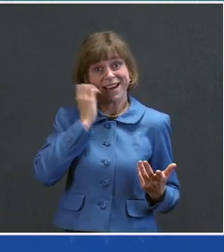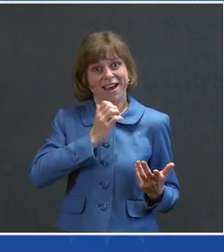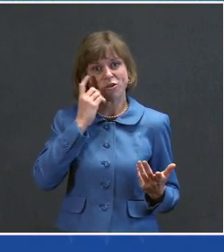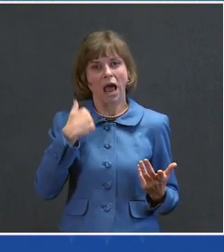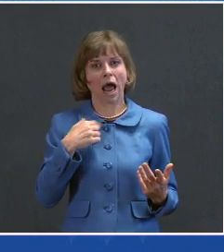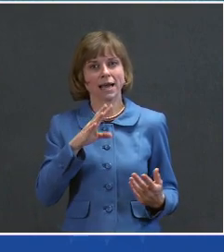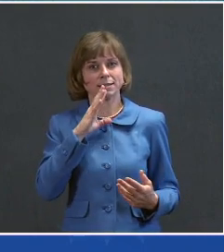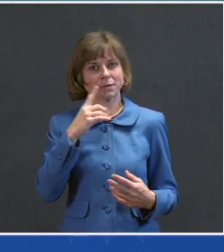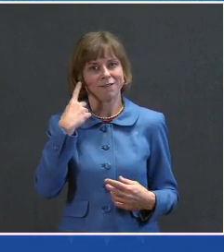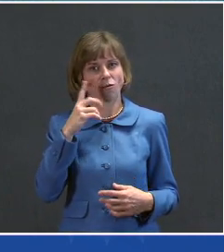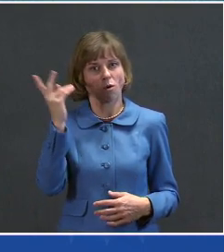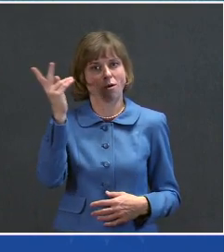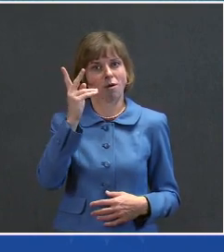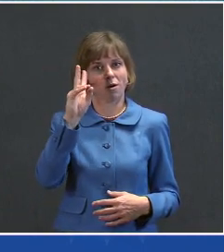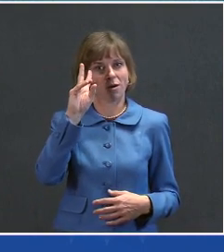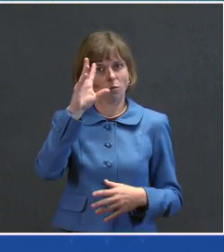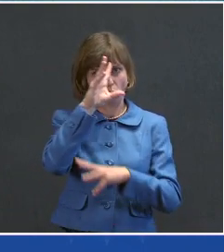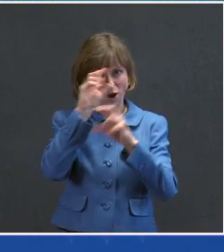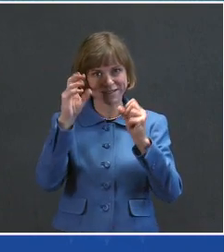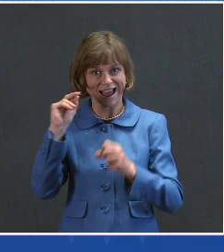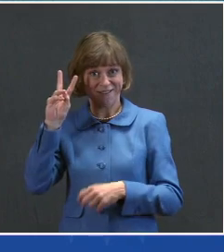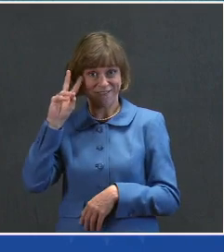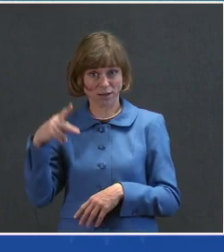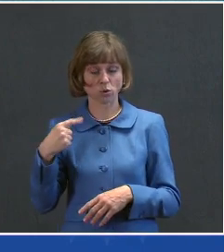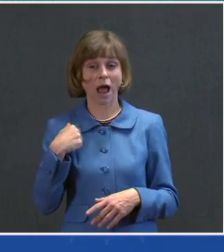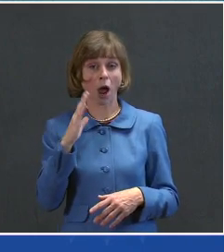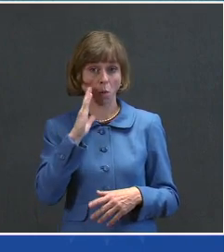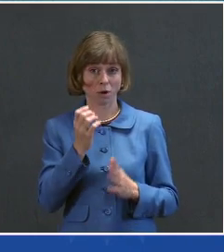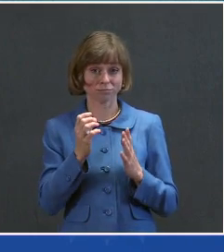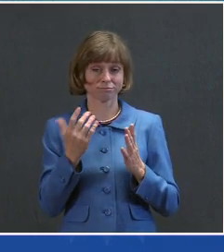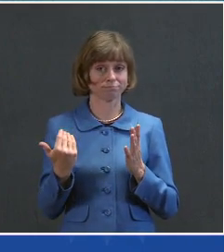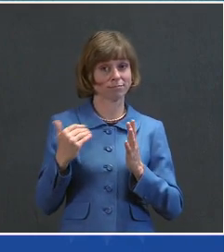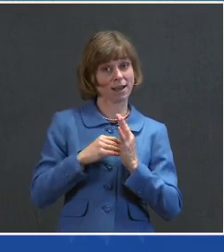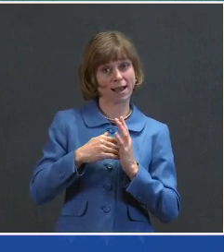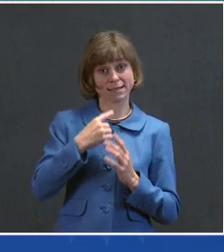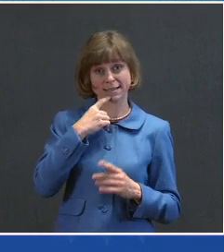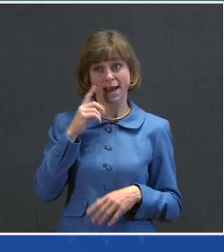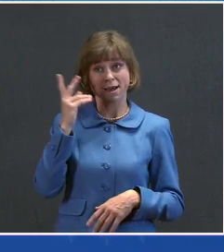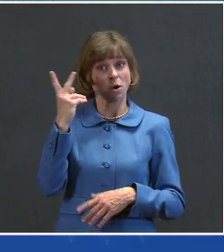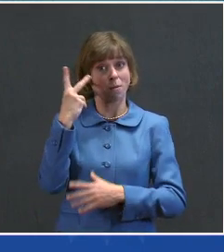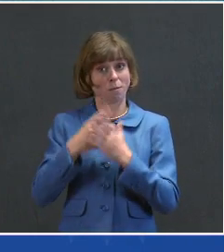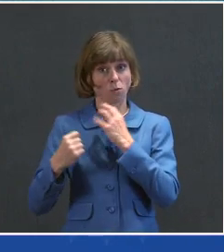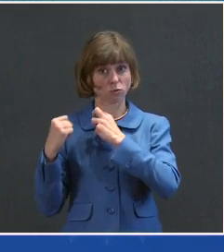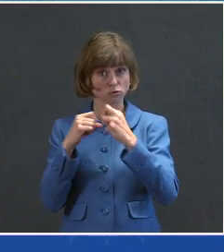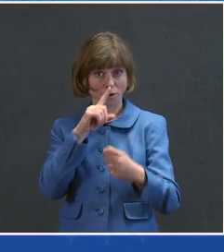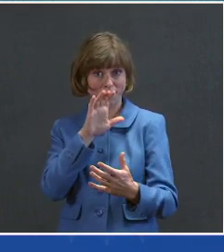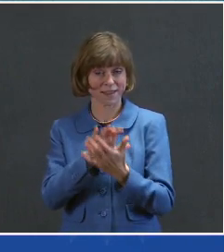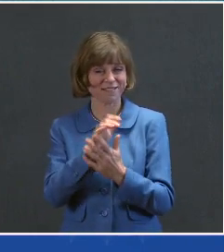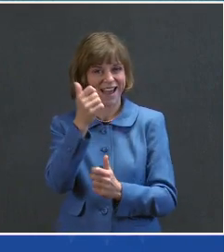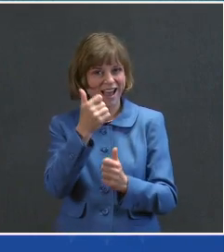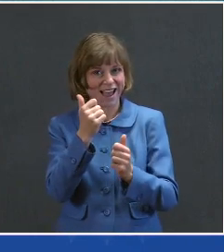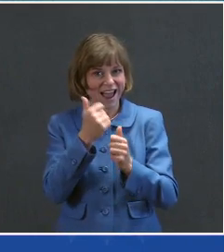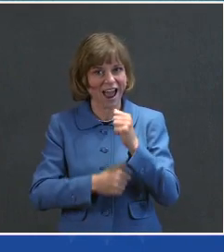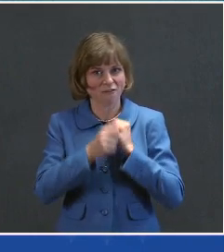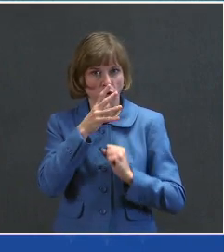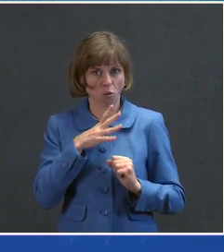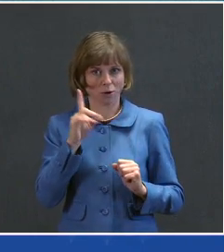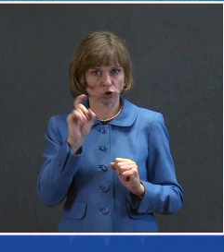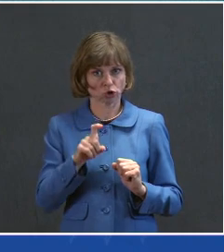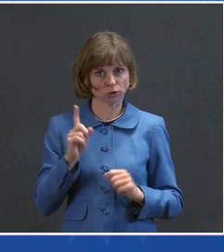and the Vice President, and so let me reiterate that they both believe that every woman coming forward should be heard, should be treated with dignity,